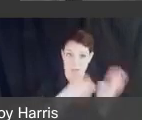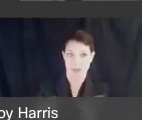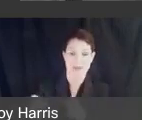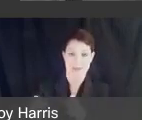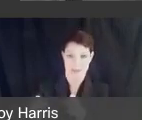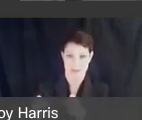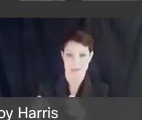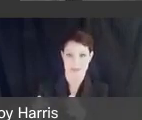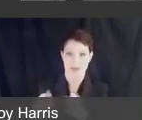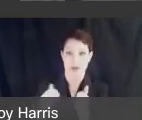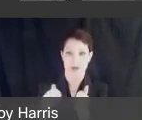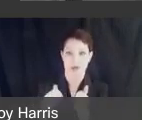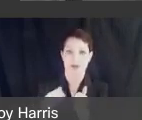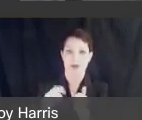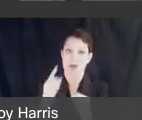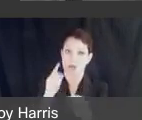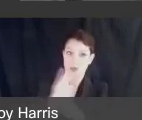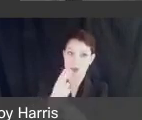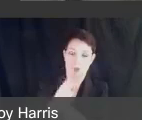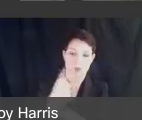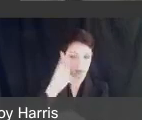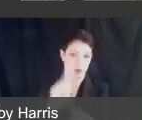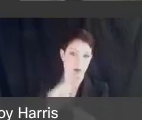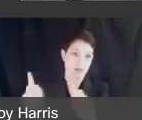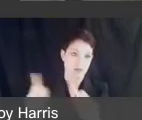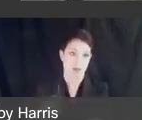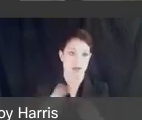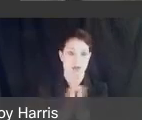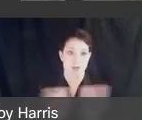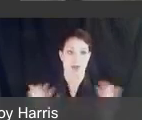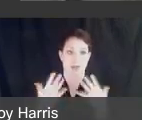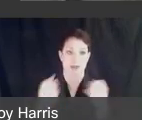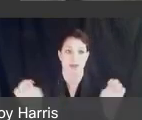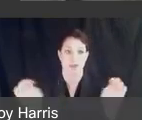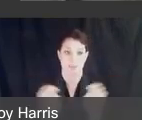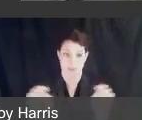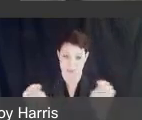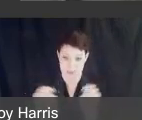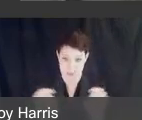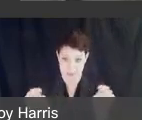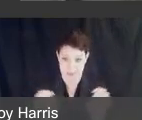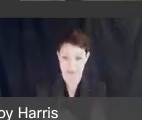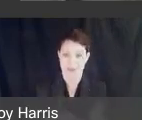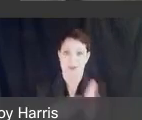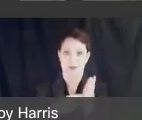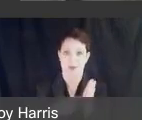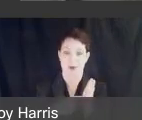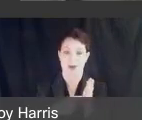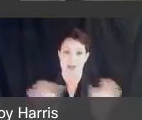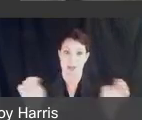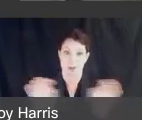are to be used in responding to a public health emergency that requires emergency vaccination or